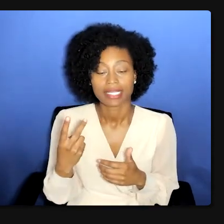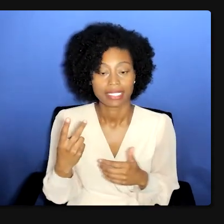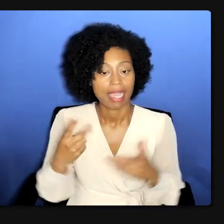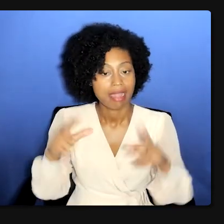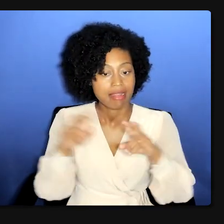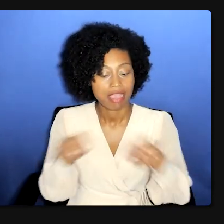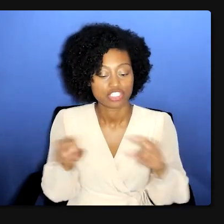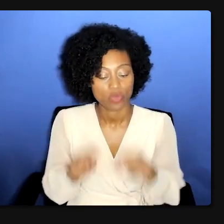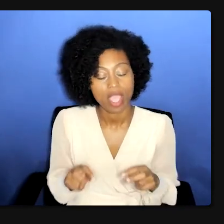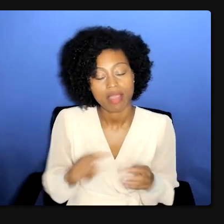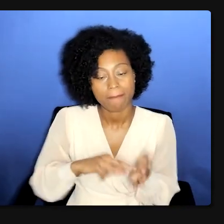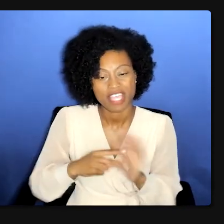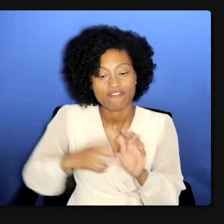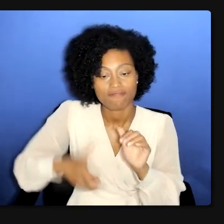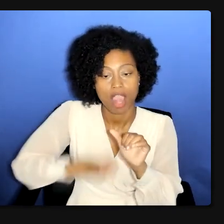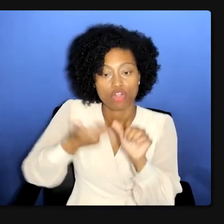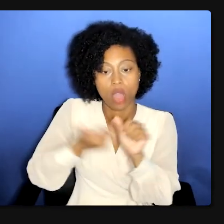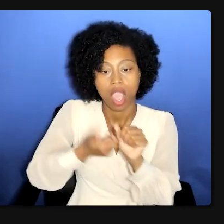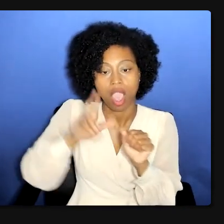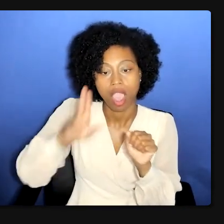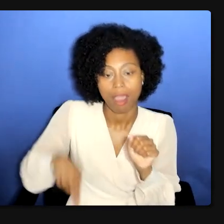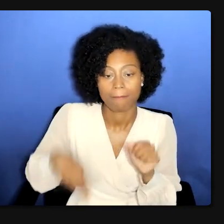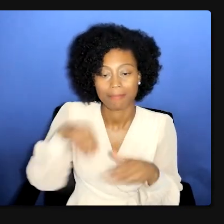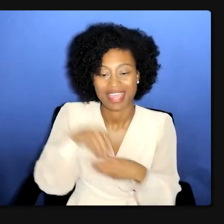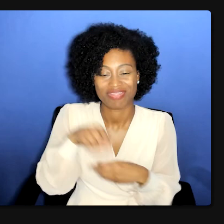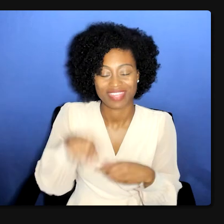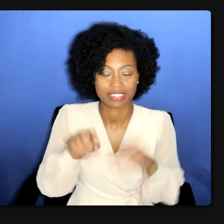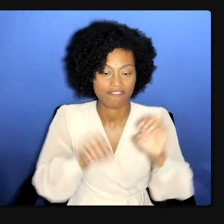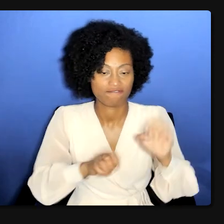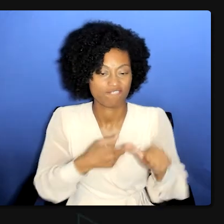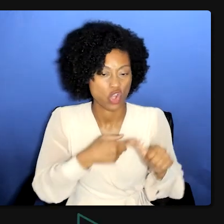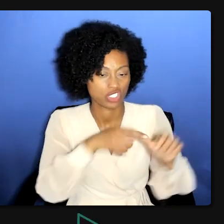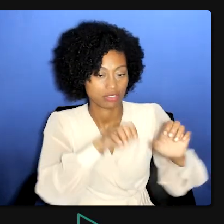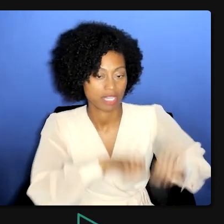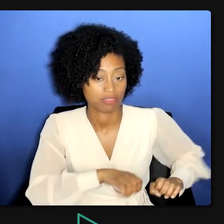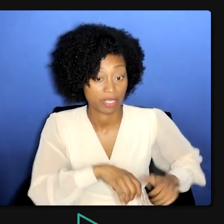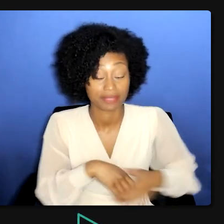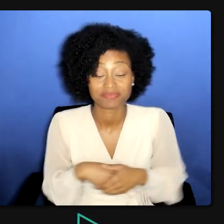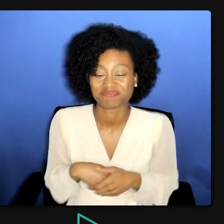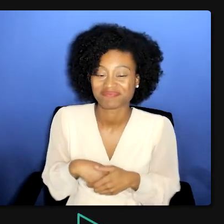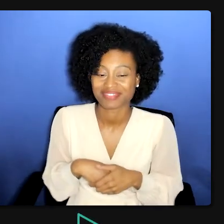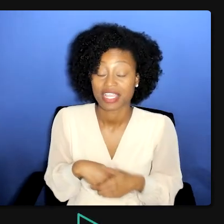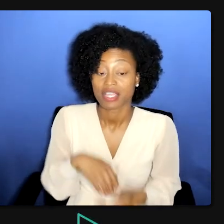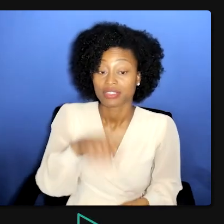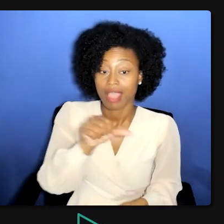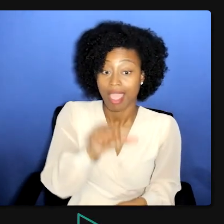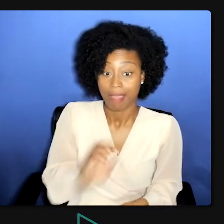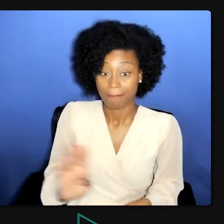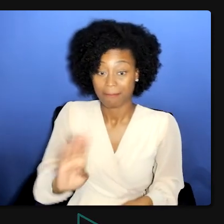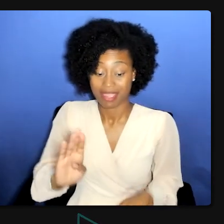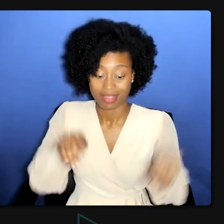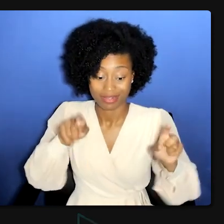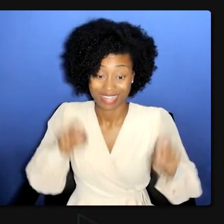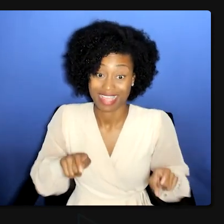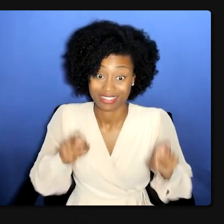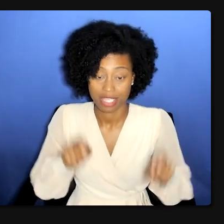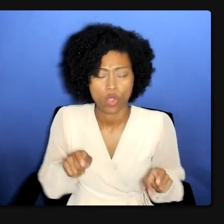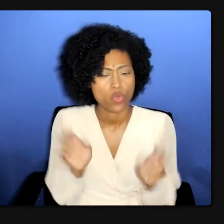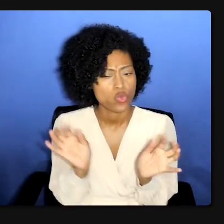And as you know, subsequent steps to this experiment. So, yeah, you know, as a takeaway, A/B testing is critical.